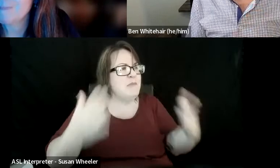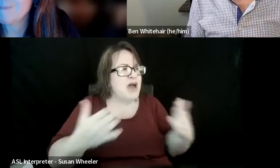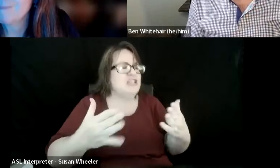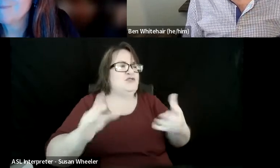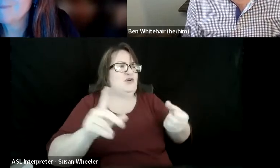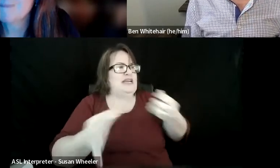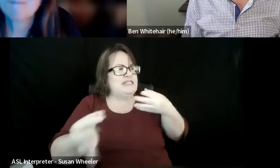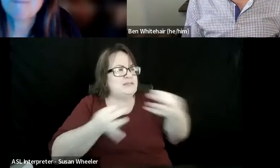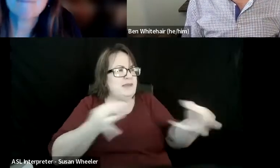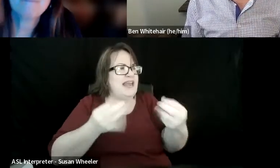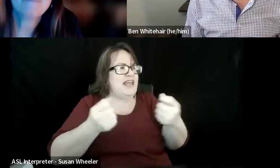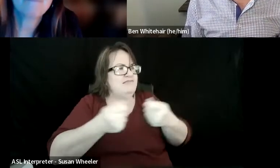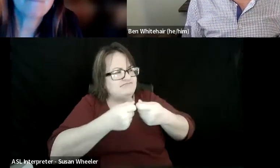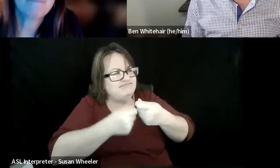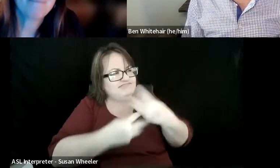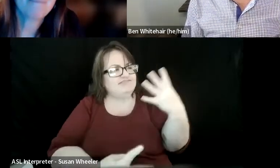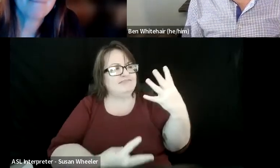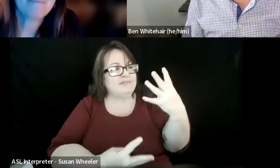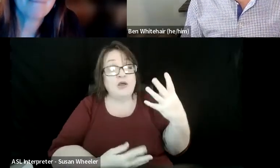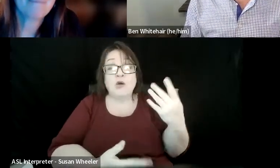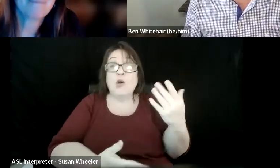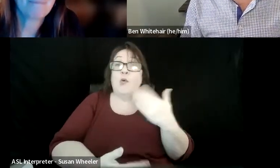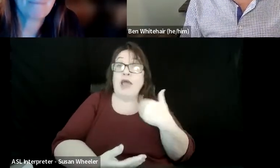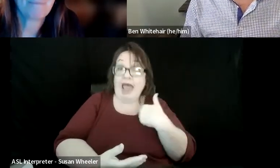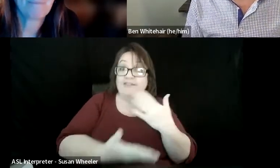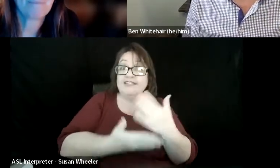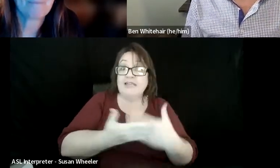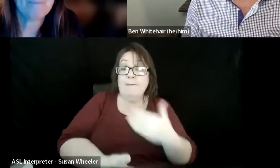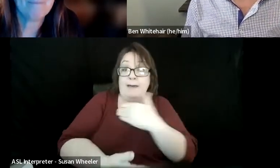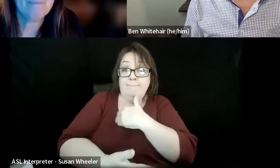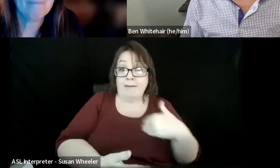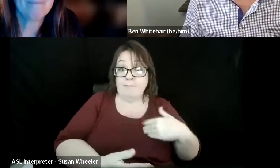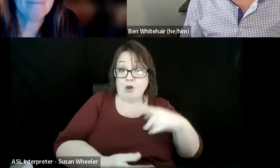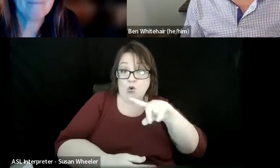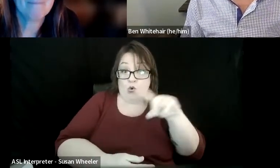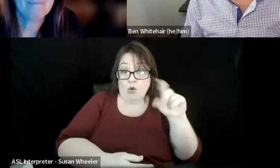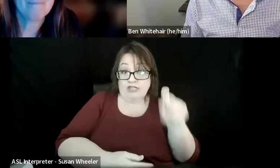We have some member questions that are familiar,